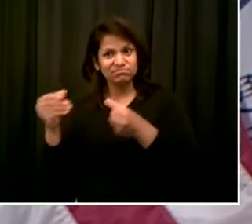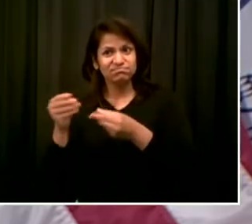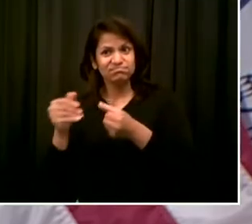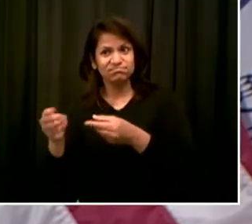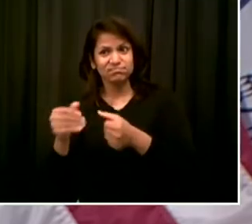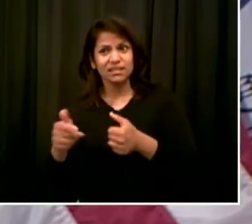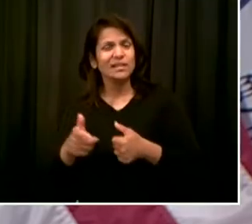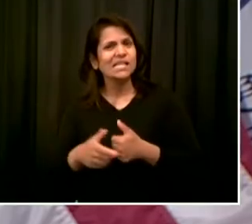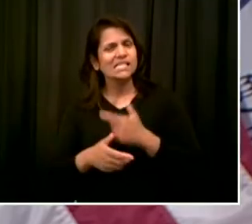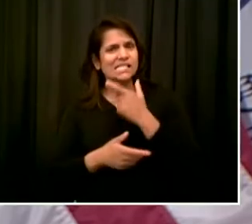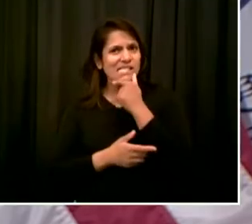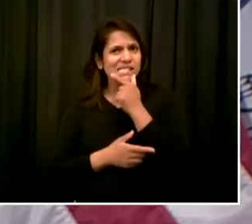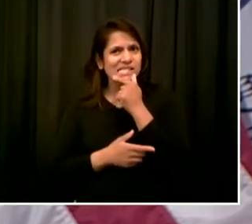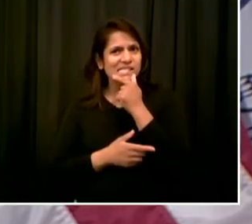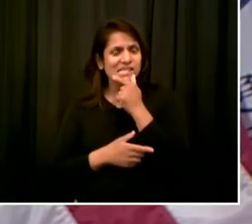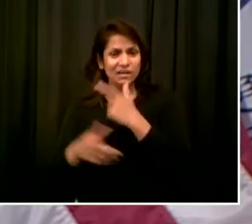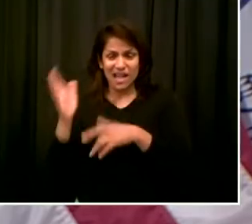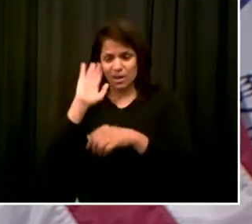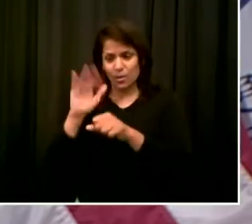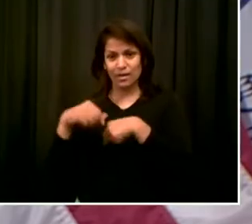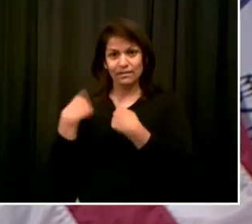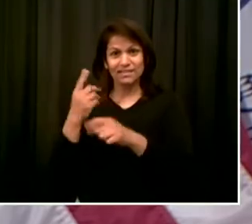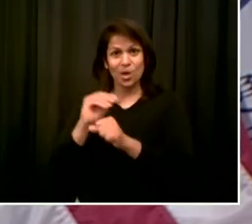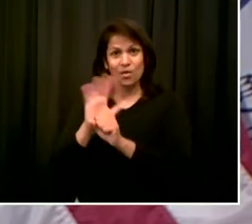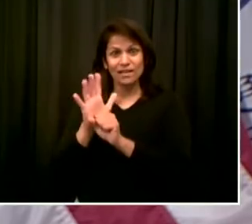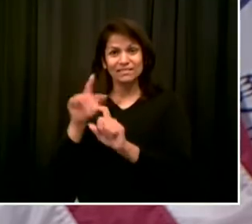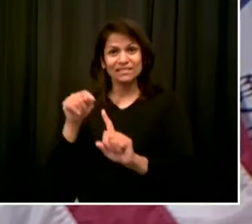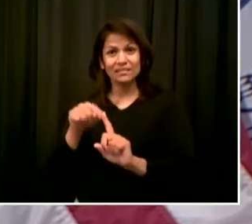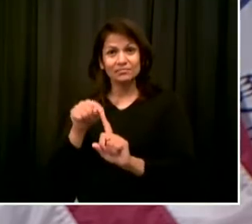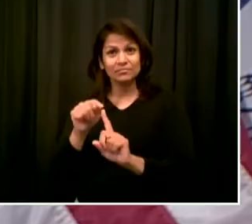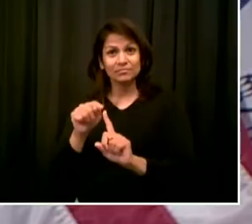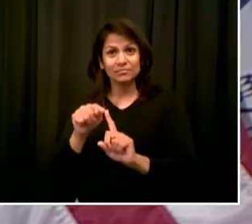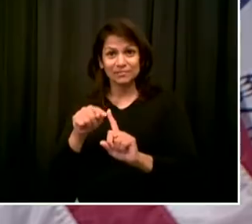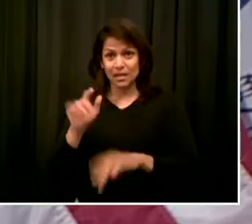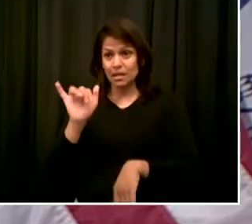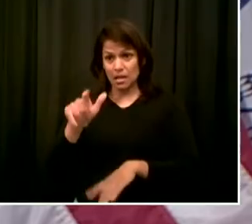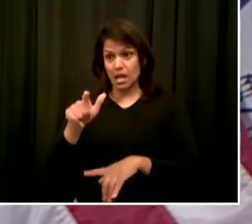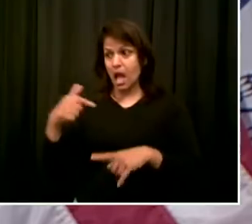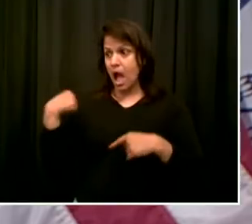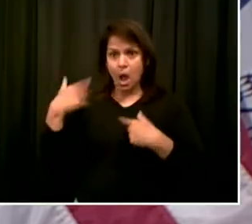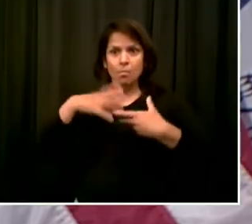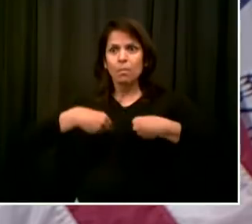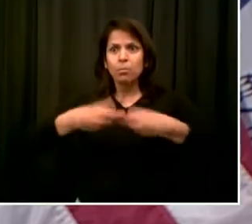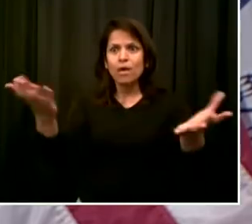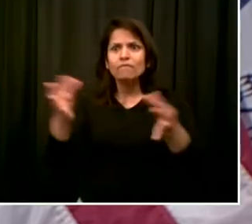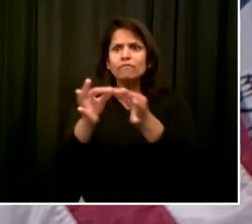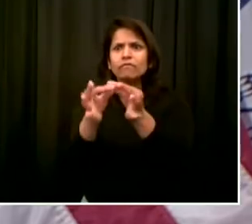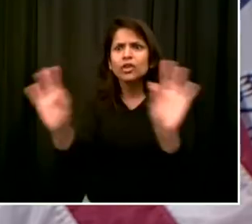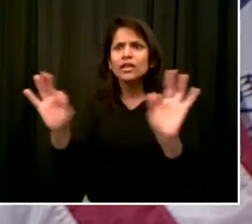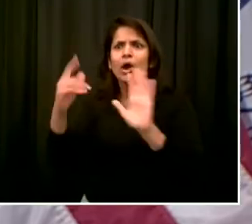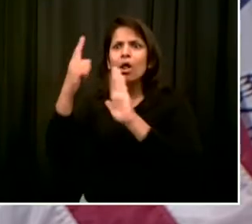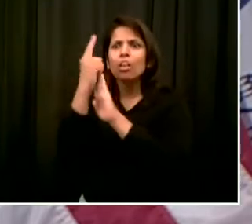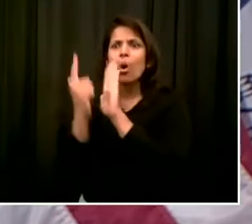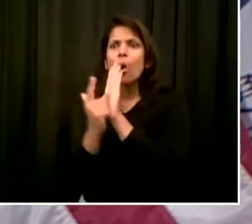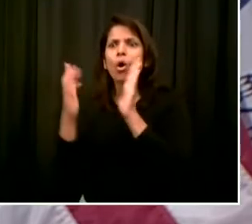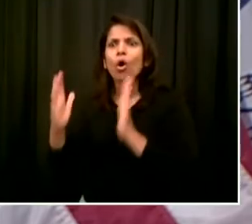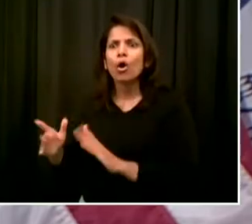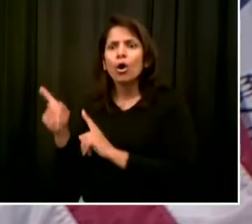LEGISLATION. WAI NT TO WORK WITH THEM AND I WANT TO WORK WITH HOW TO